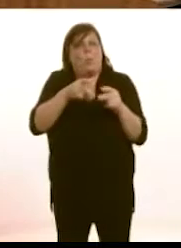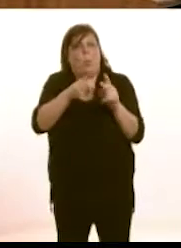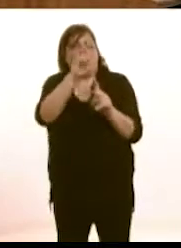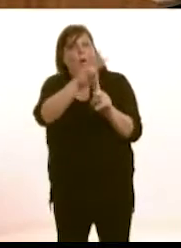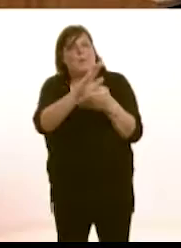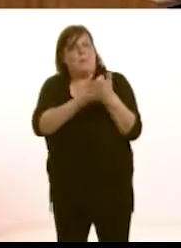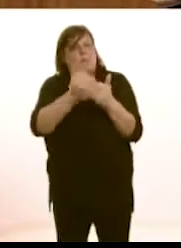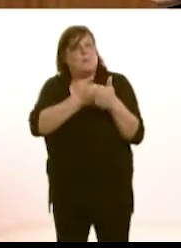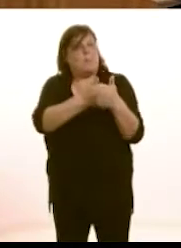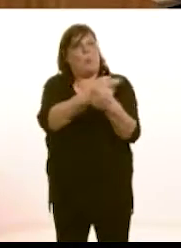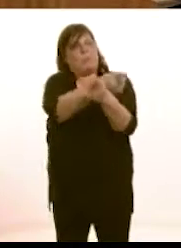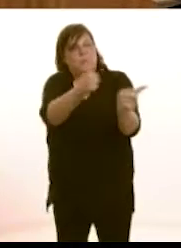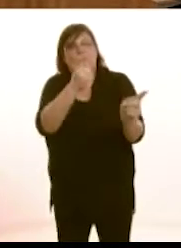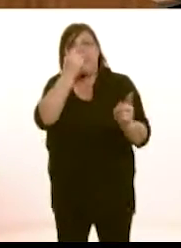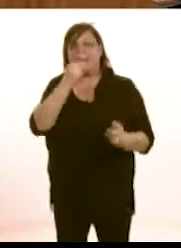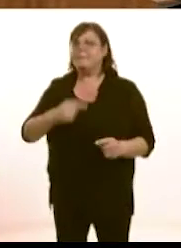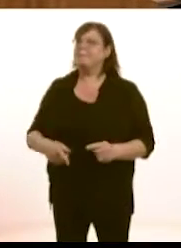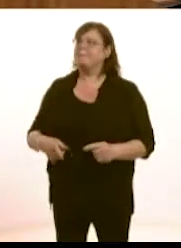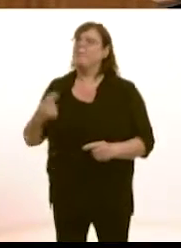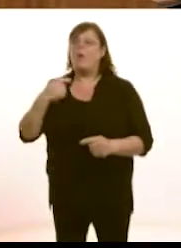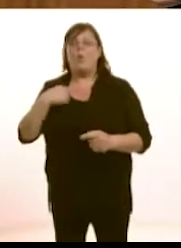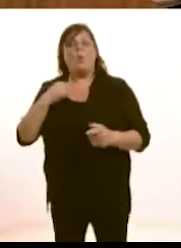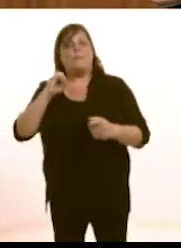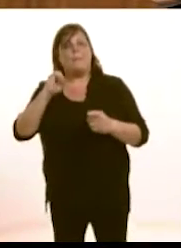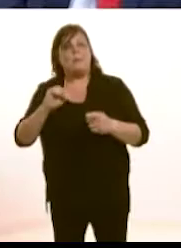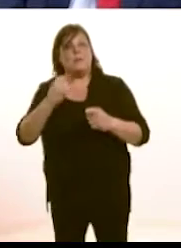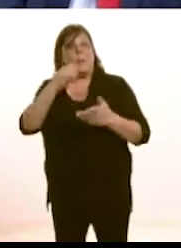Carwyn Jones: I can say weíve committed £1 million annually to support the national implementation